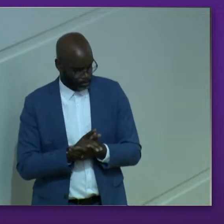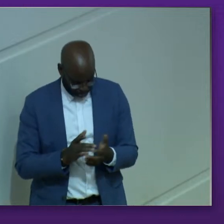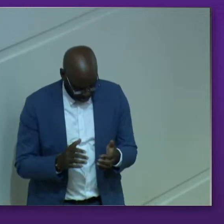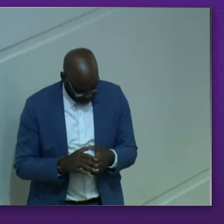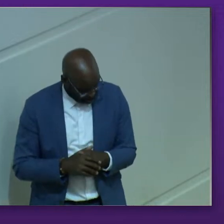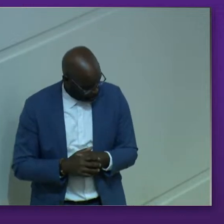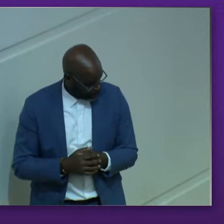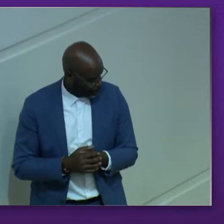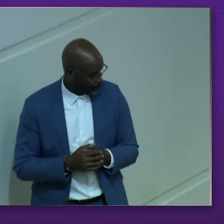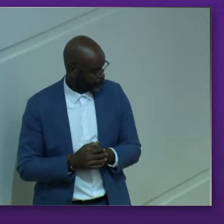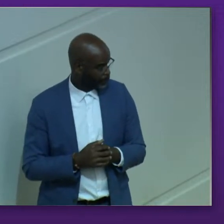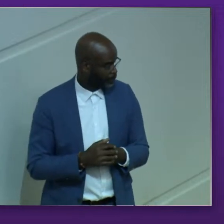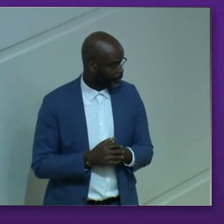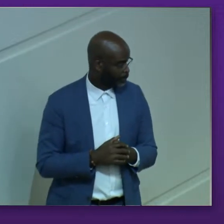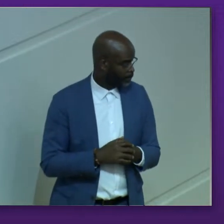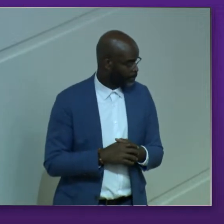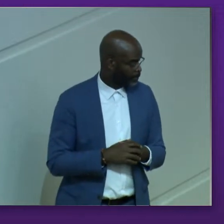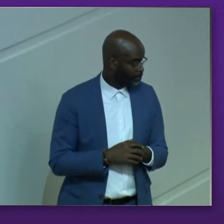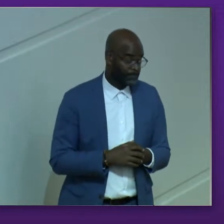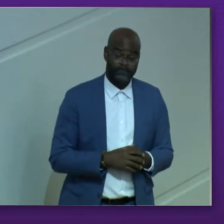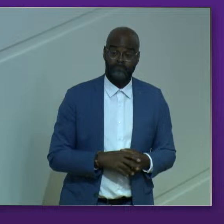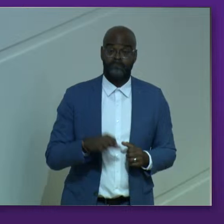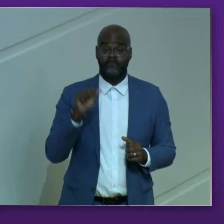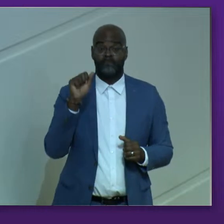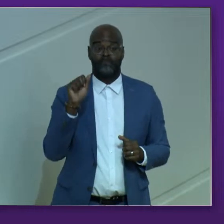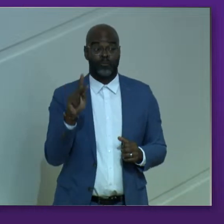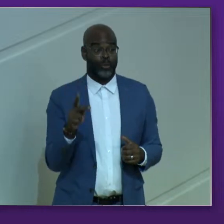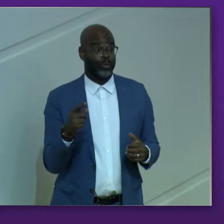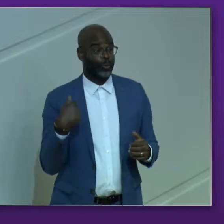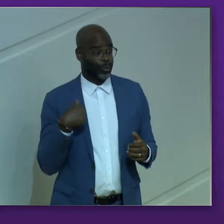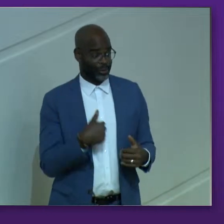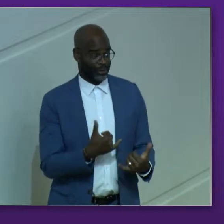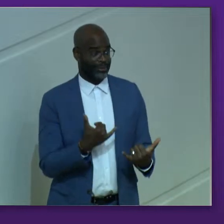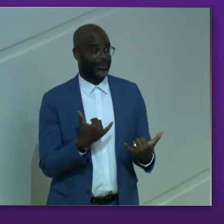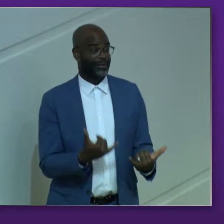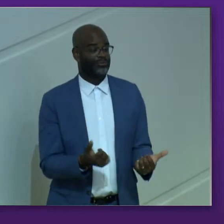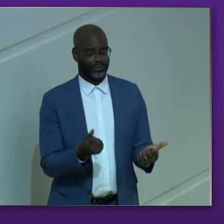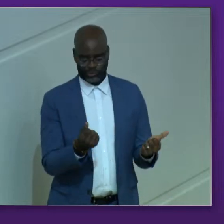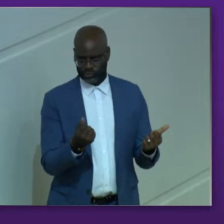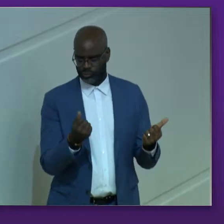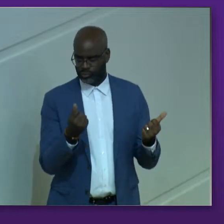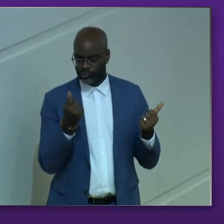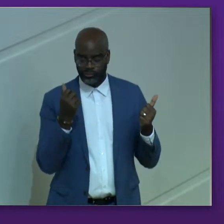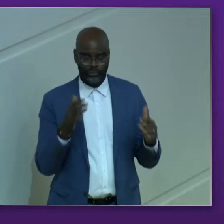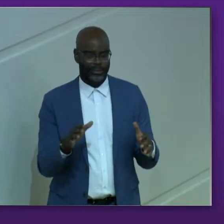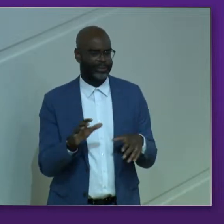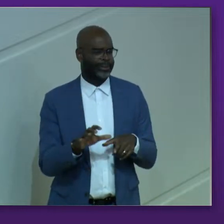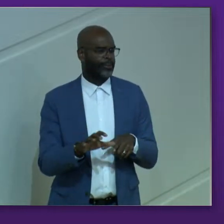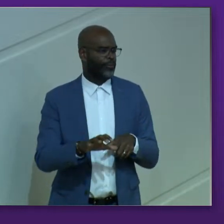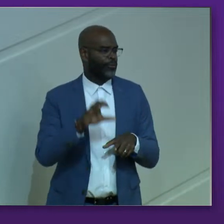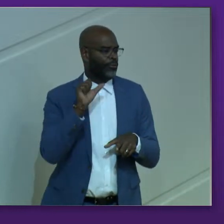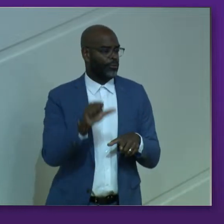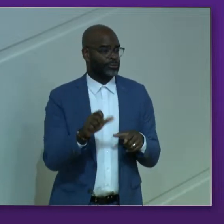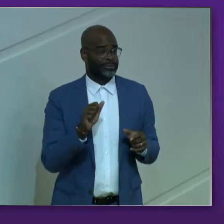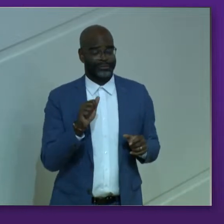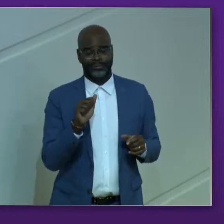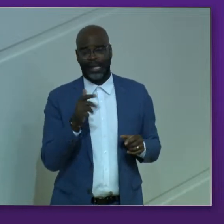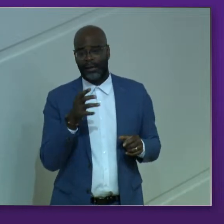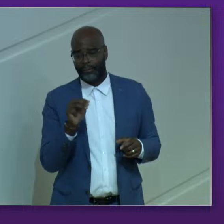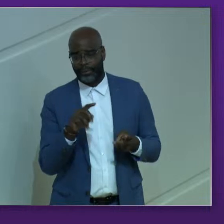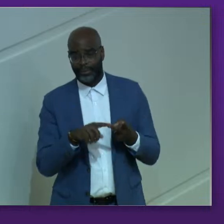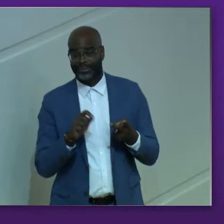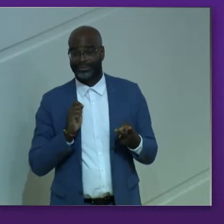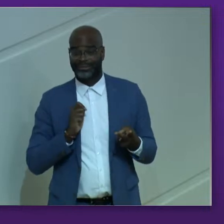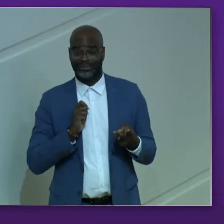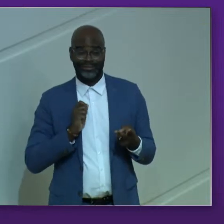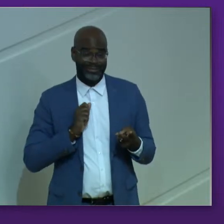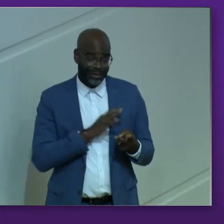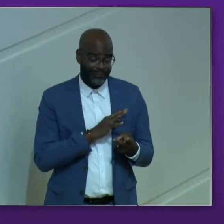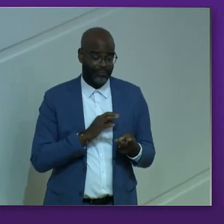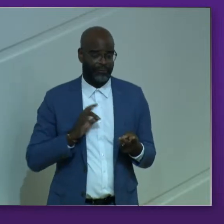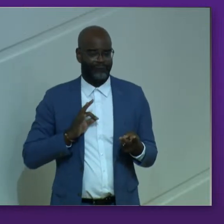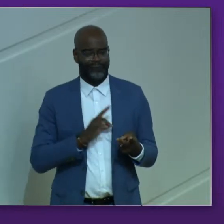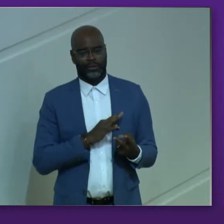CONGRATULATIONS TO YOU BOTH.